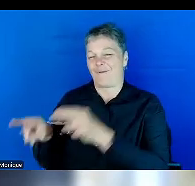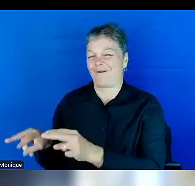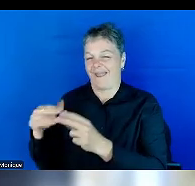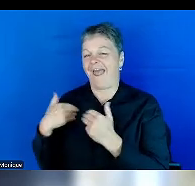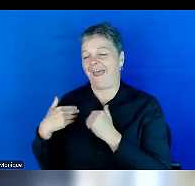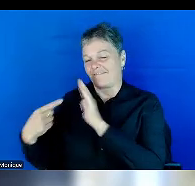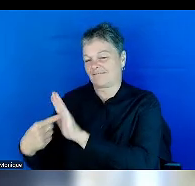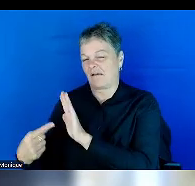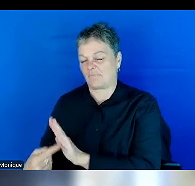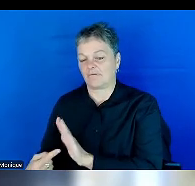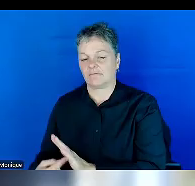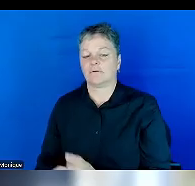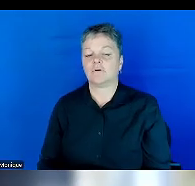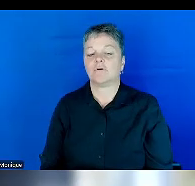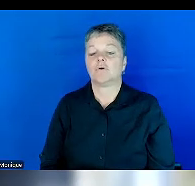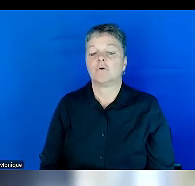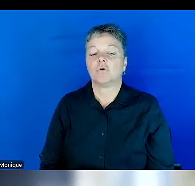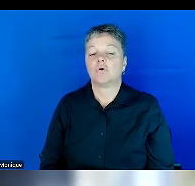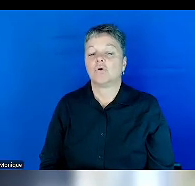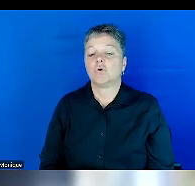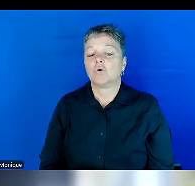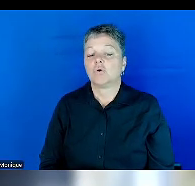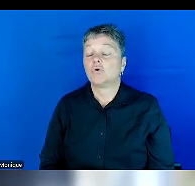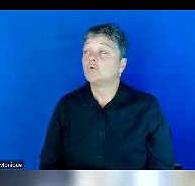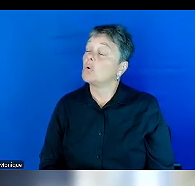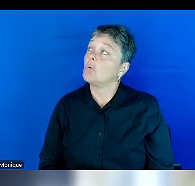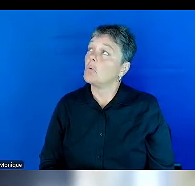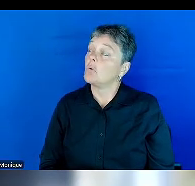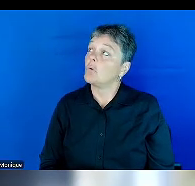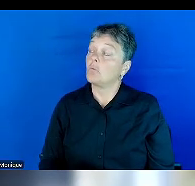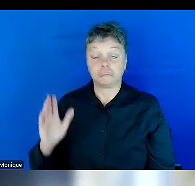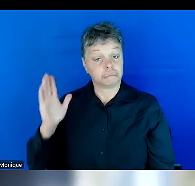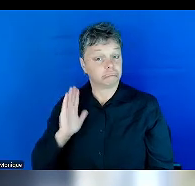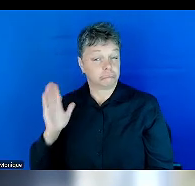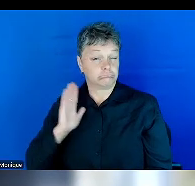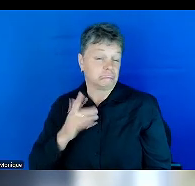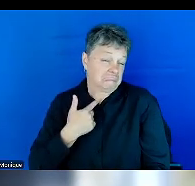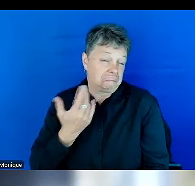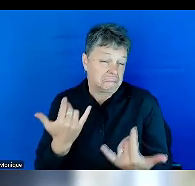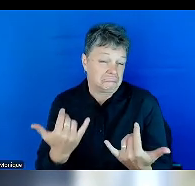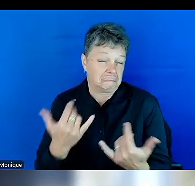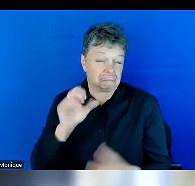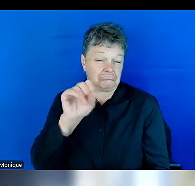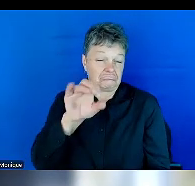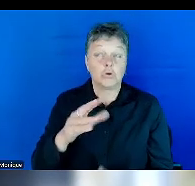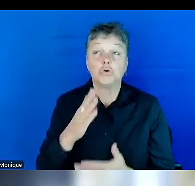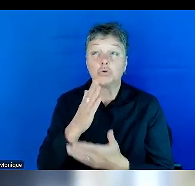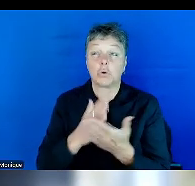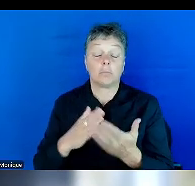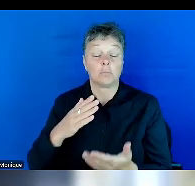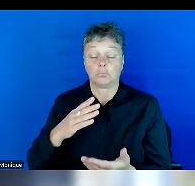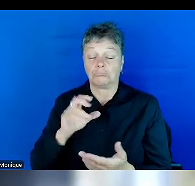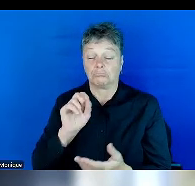of law reform work that we have done in the past includes uh drafting submissions to um